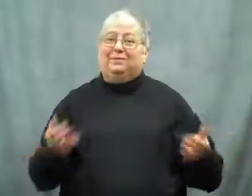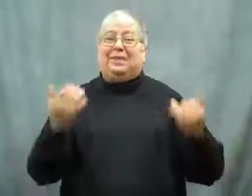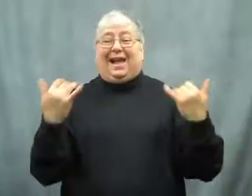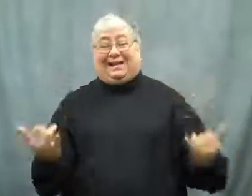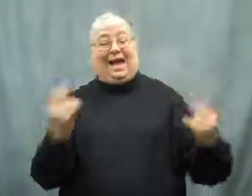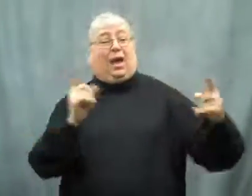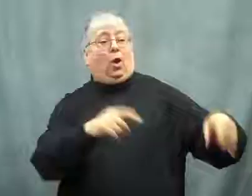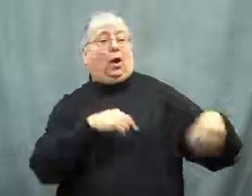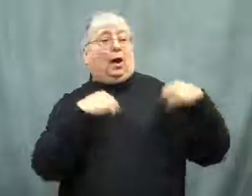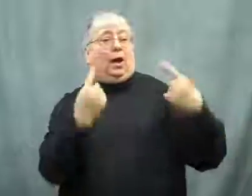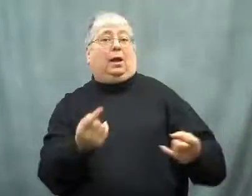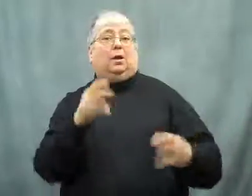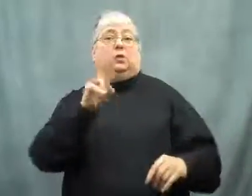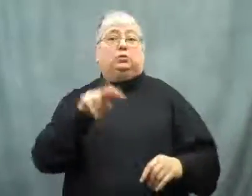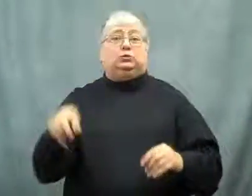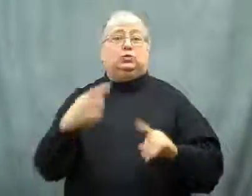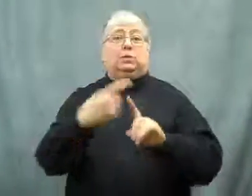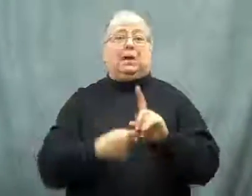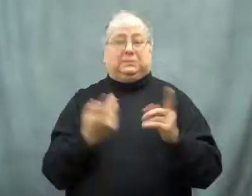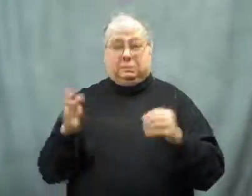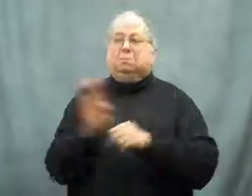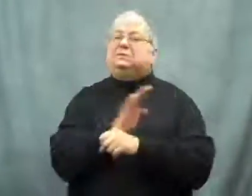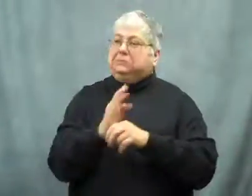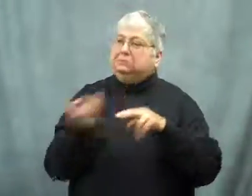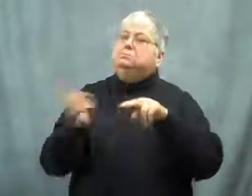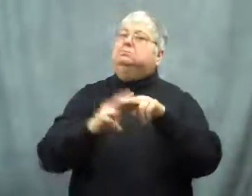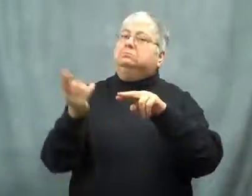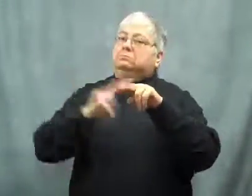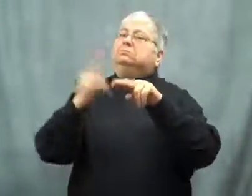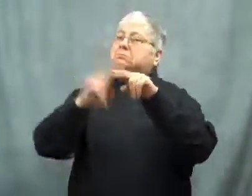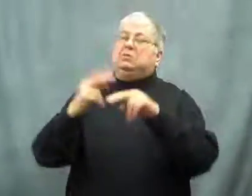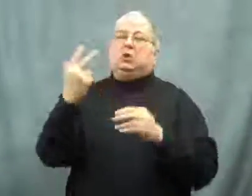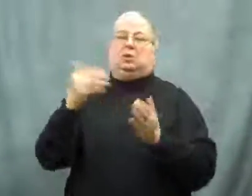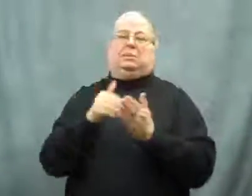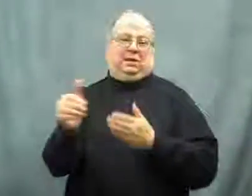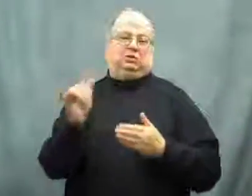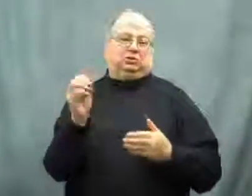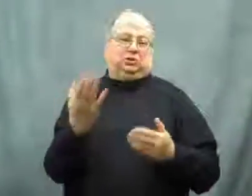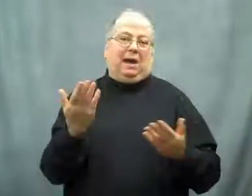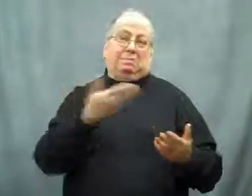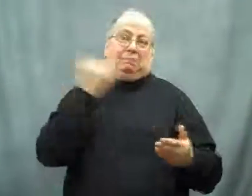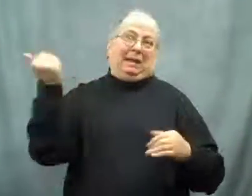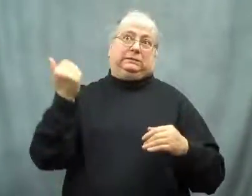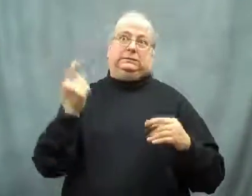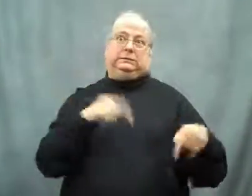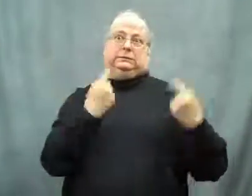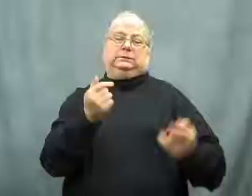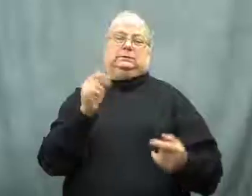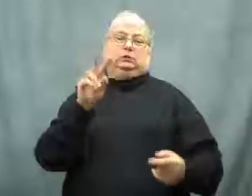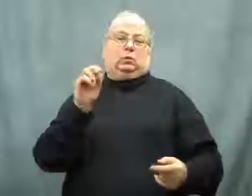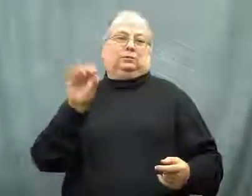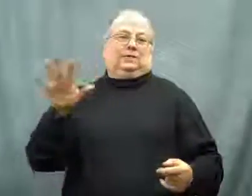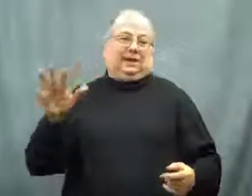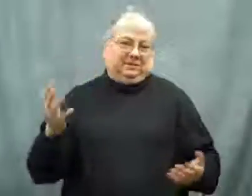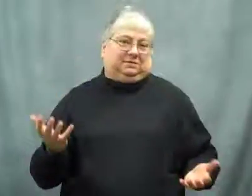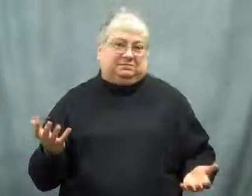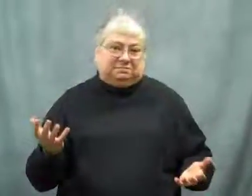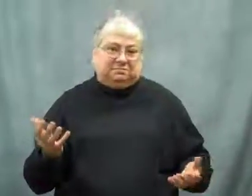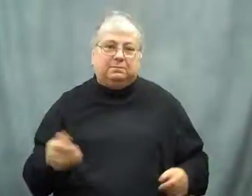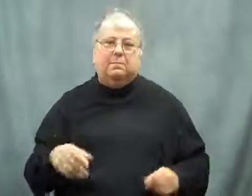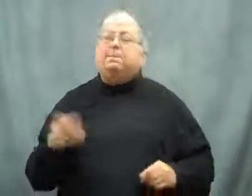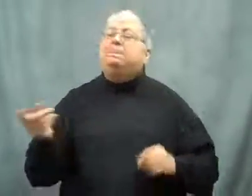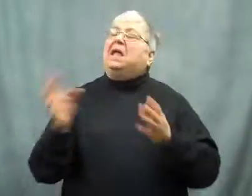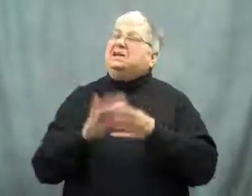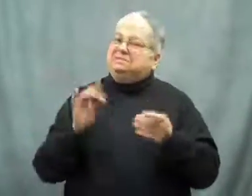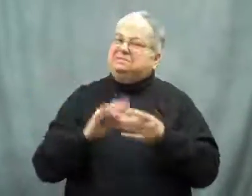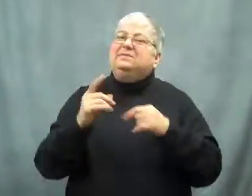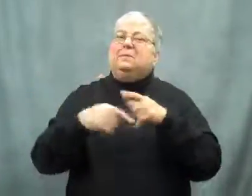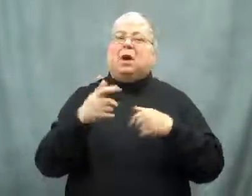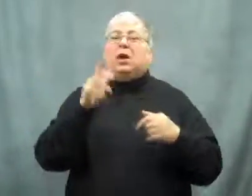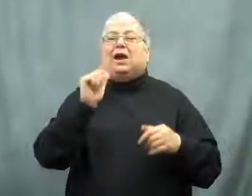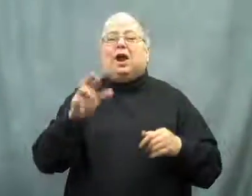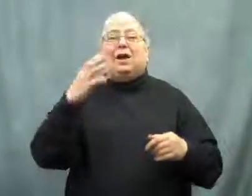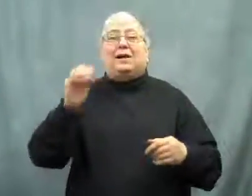In the past 22 months, three million jobs were gained, the most since 2005.